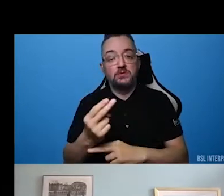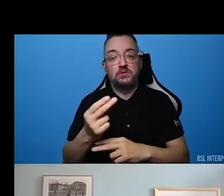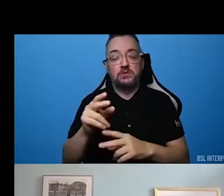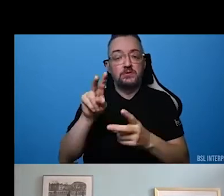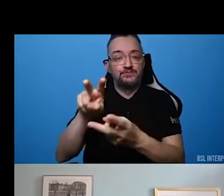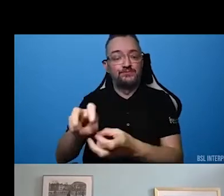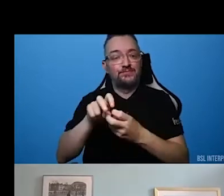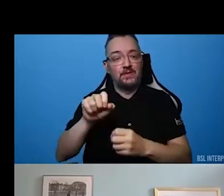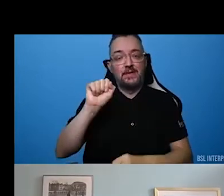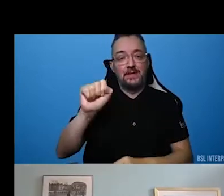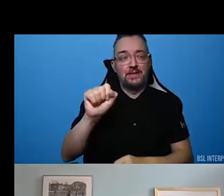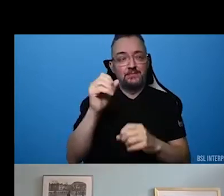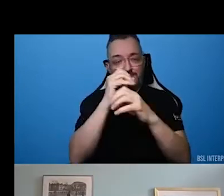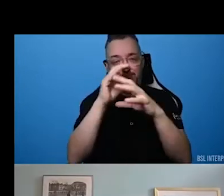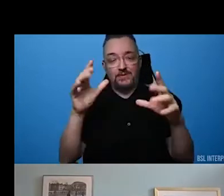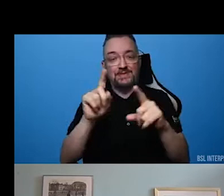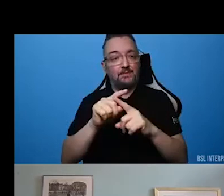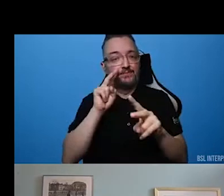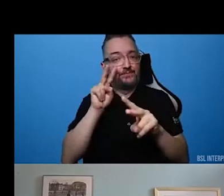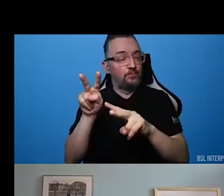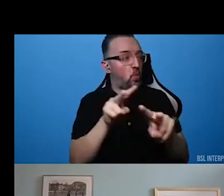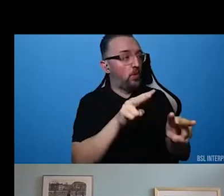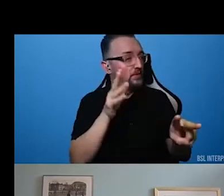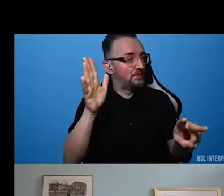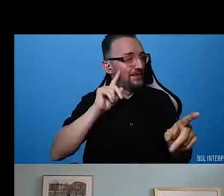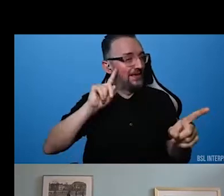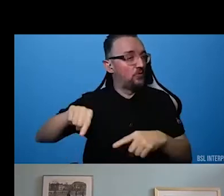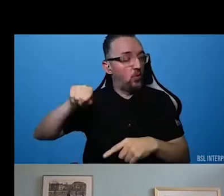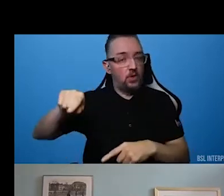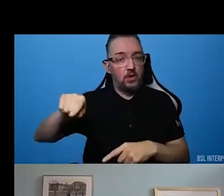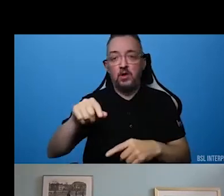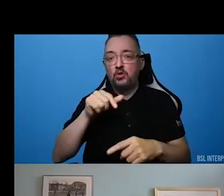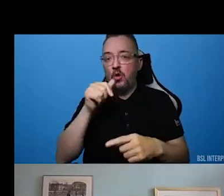evocative image of 'turning a blind eye'. Which is less to do with remembering and forgetting,